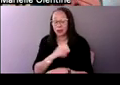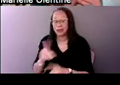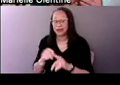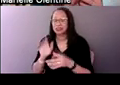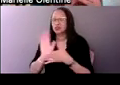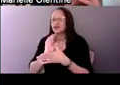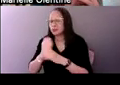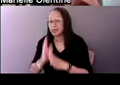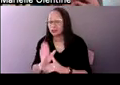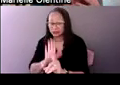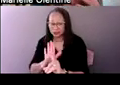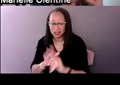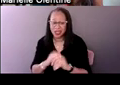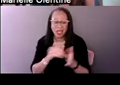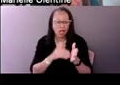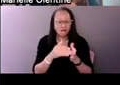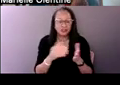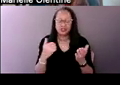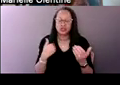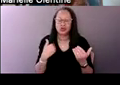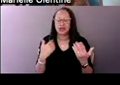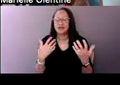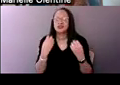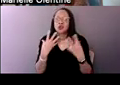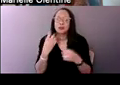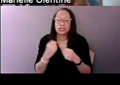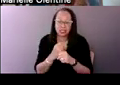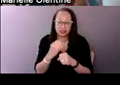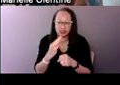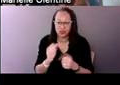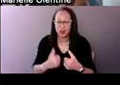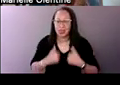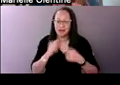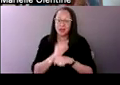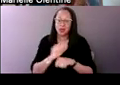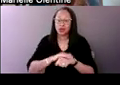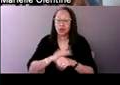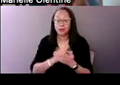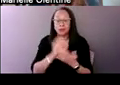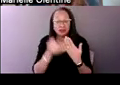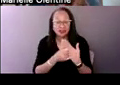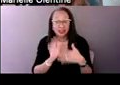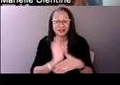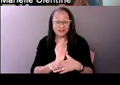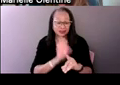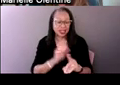ask for travel coverage, that somehow, they might take the innovation away, and so I just want to